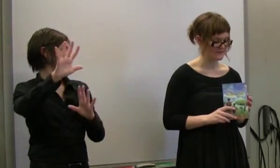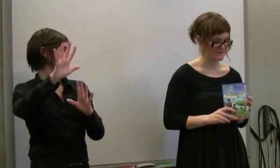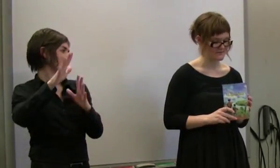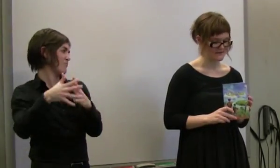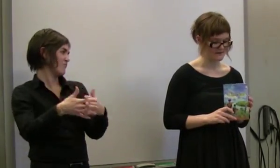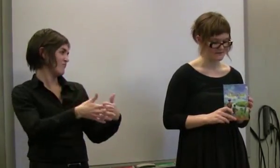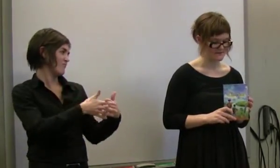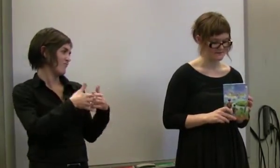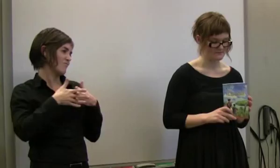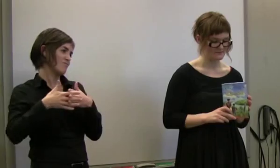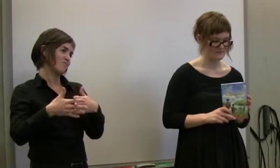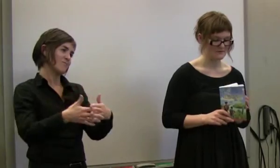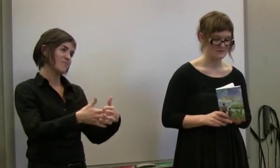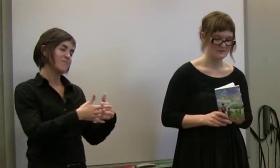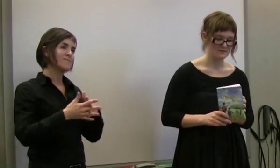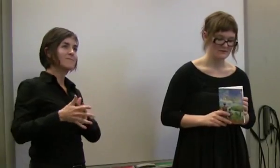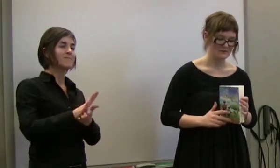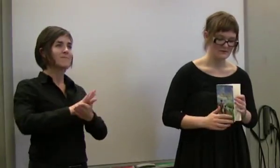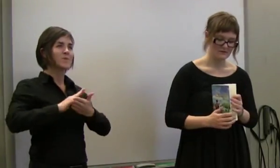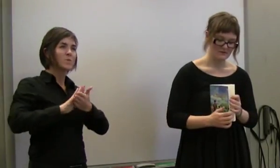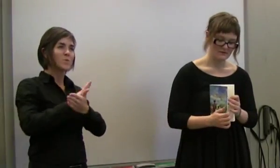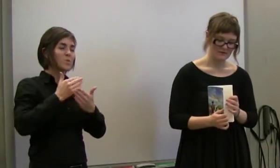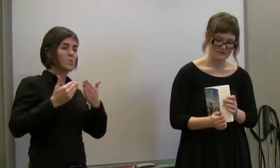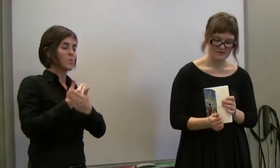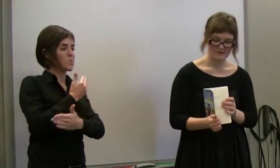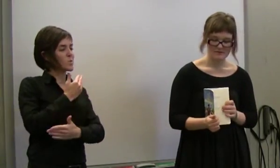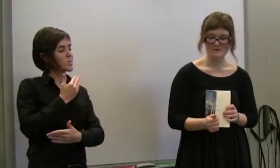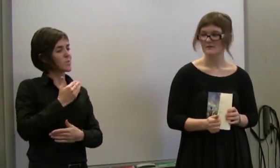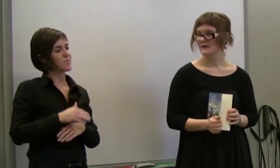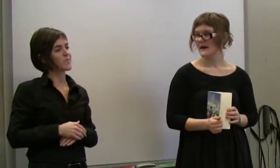in the United States.